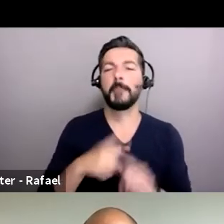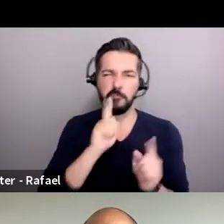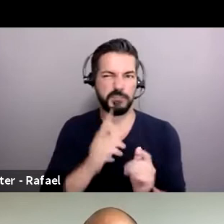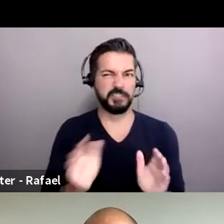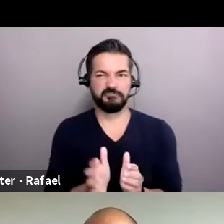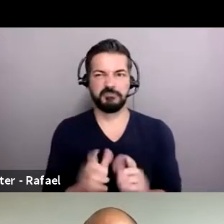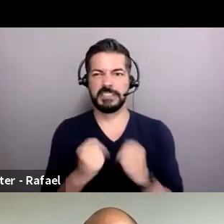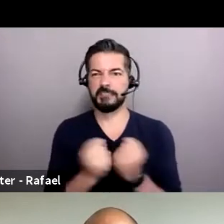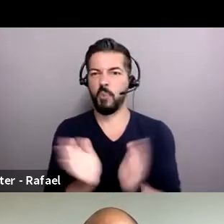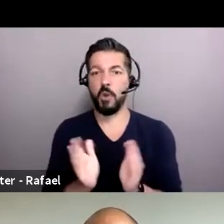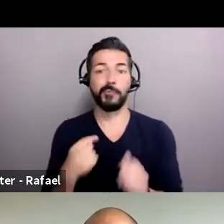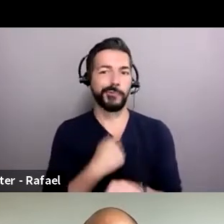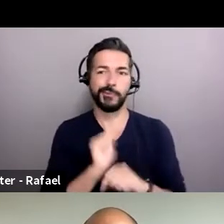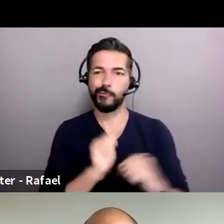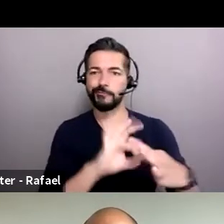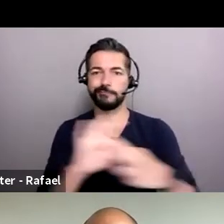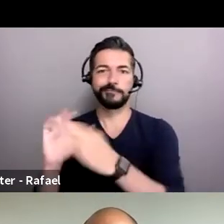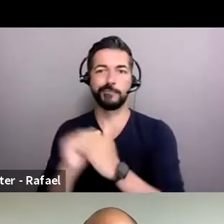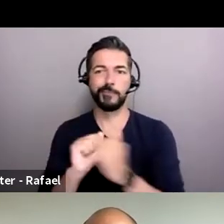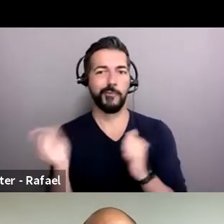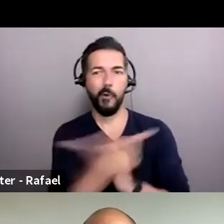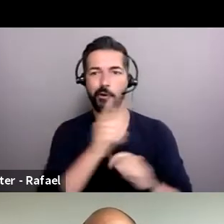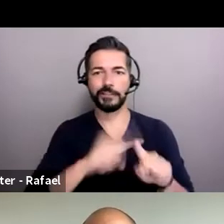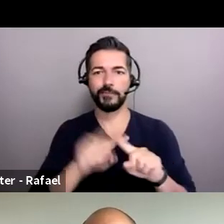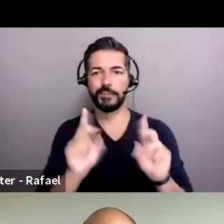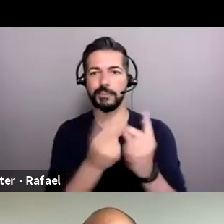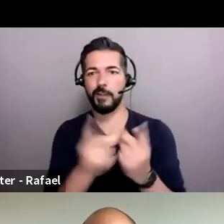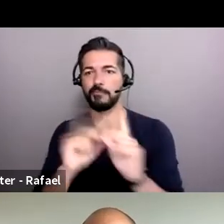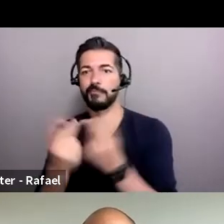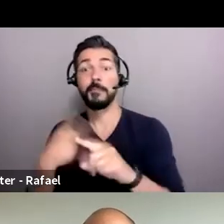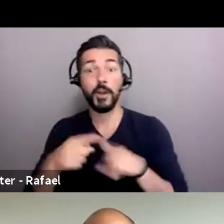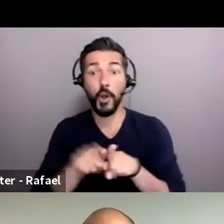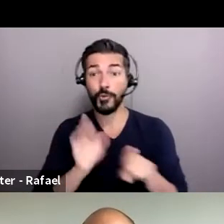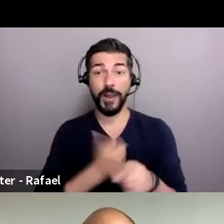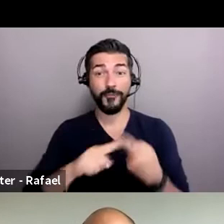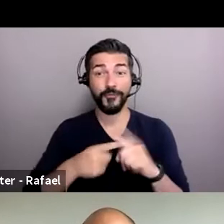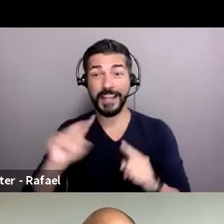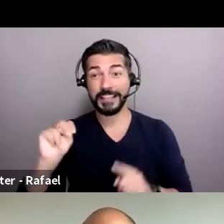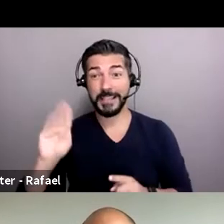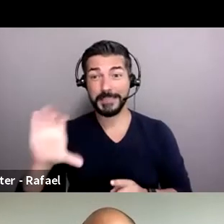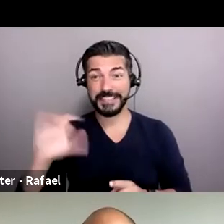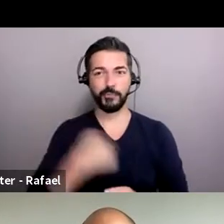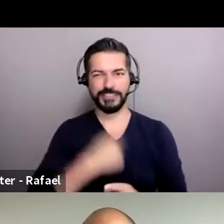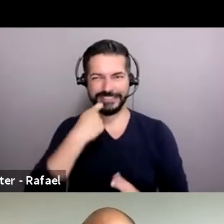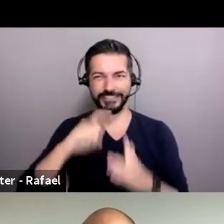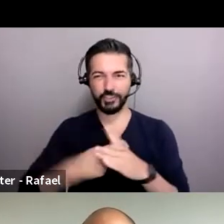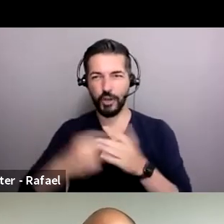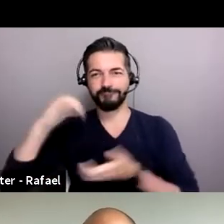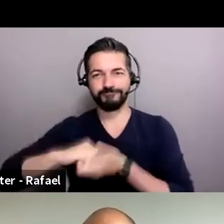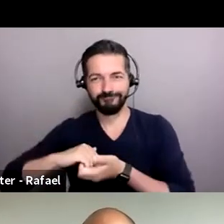We work with everybody and including our NBC friends. We just started working together with some people over there.